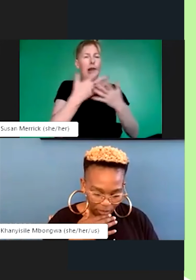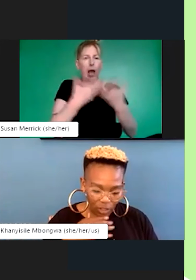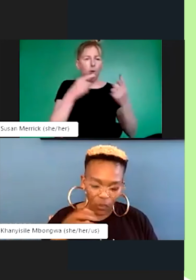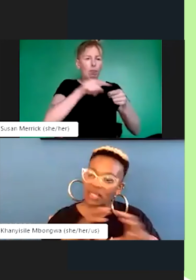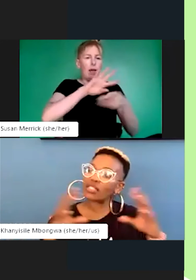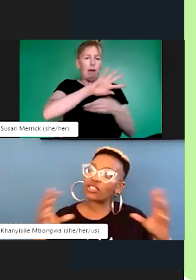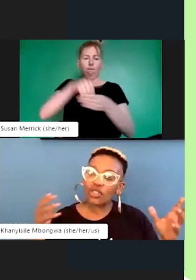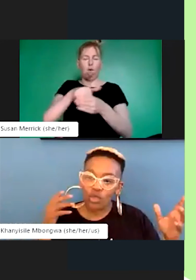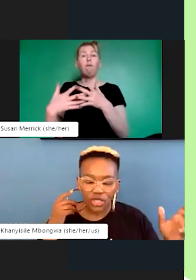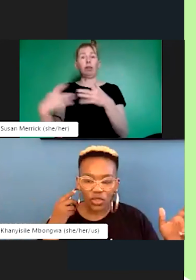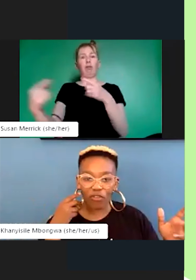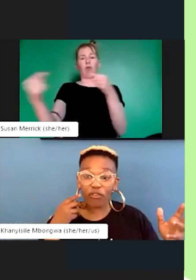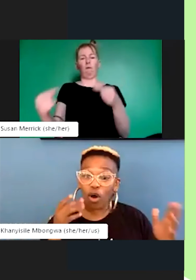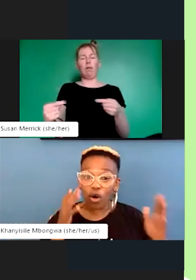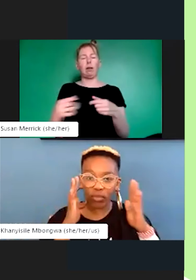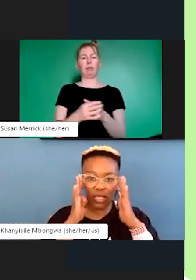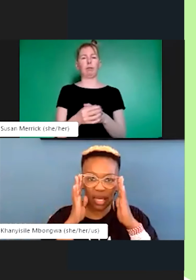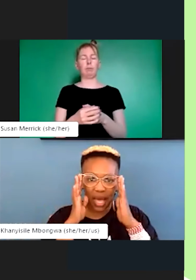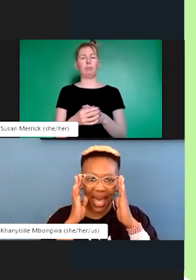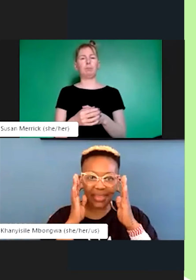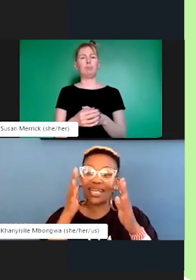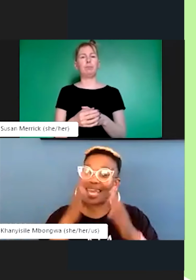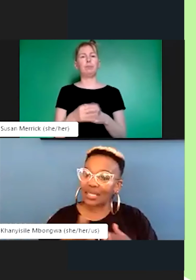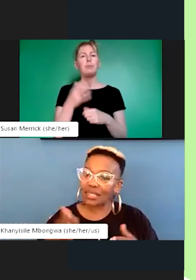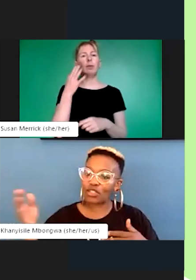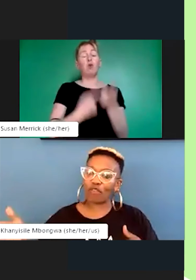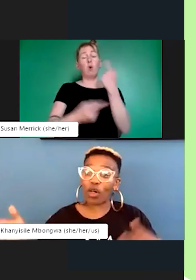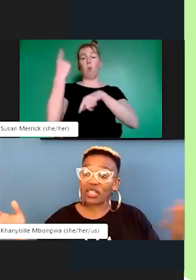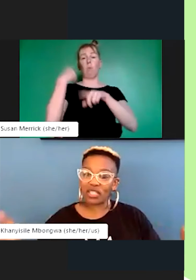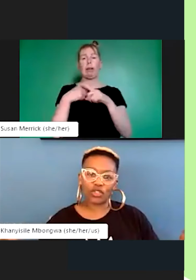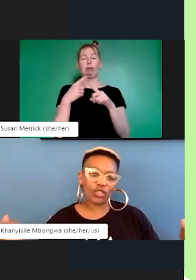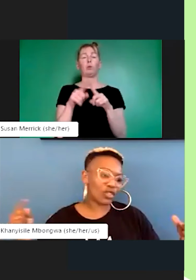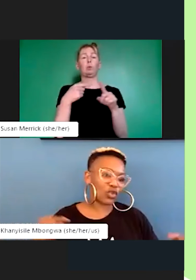Because when institutions were formed, and the legacies of all these institutions, we're